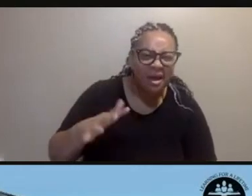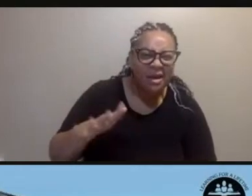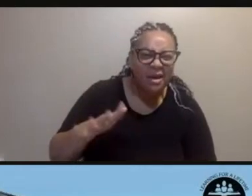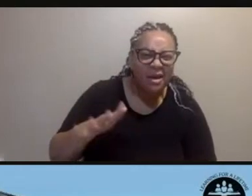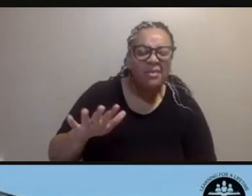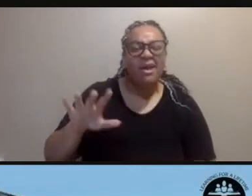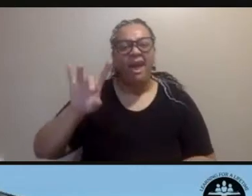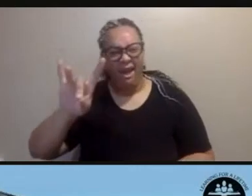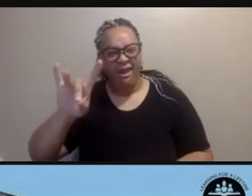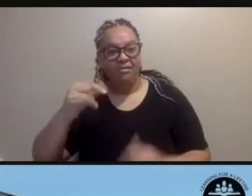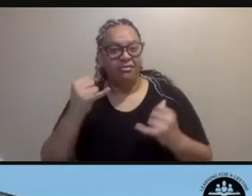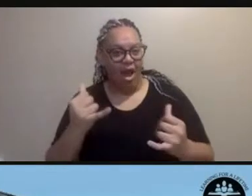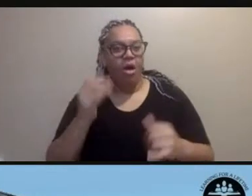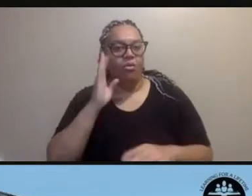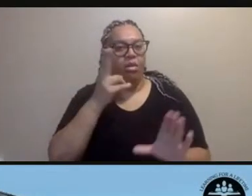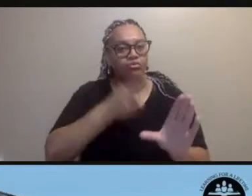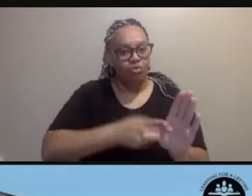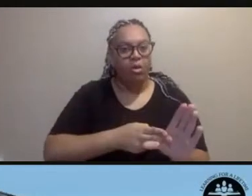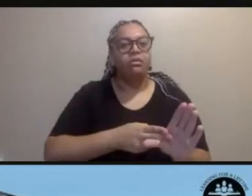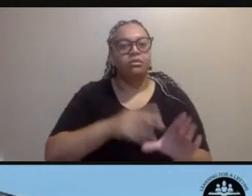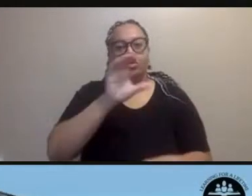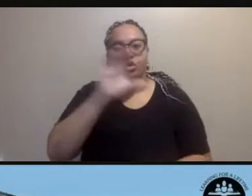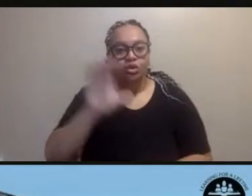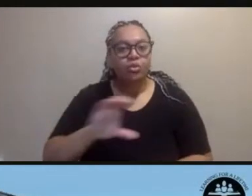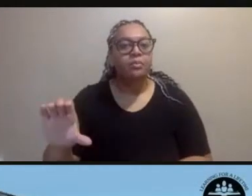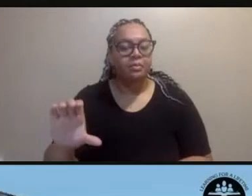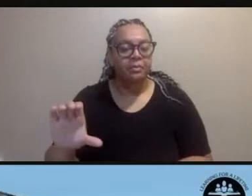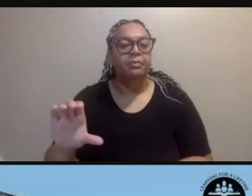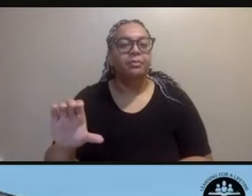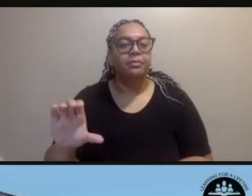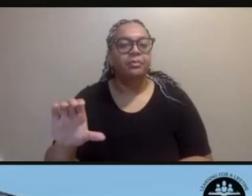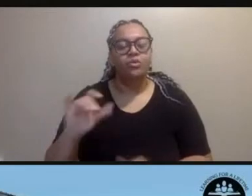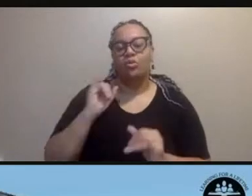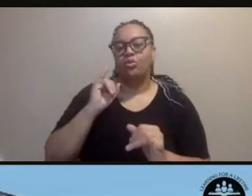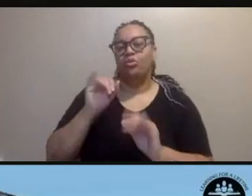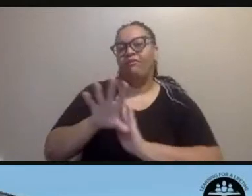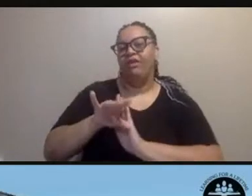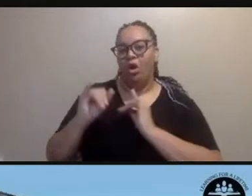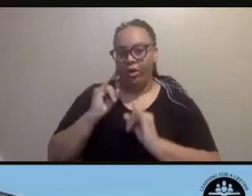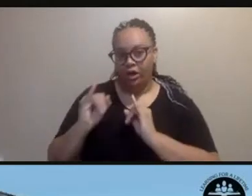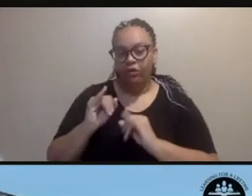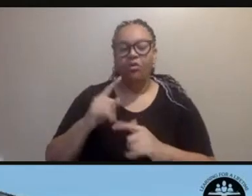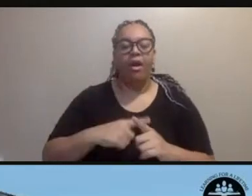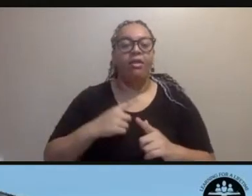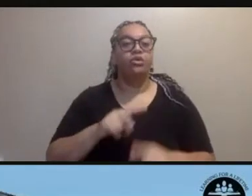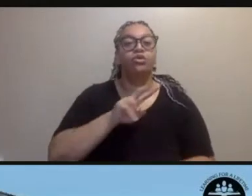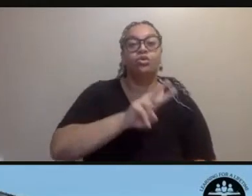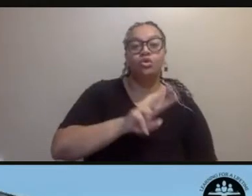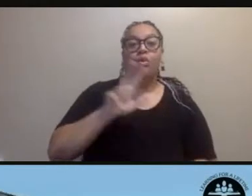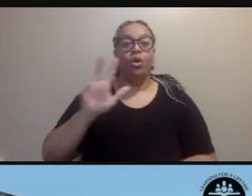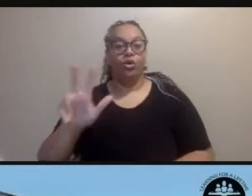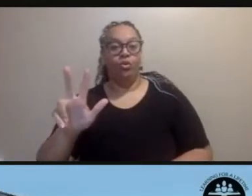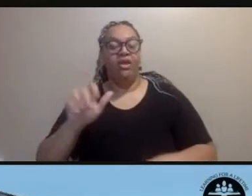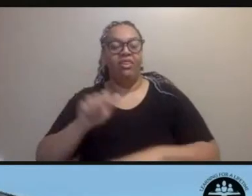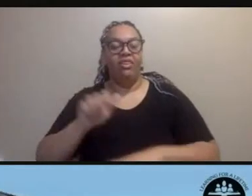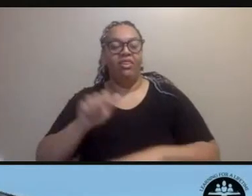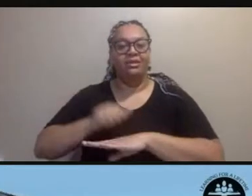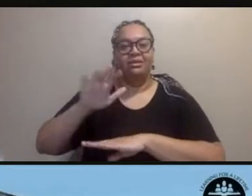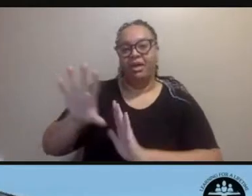SO WE HAVE TEN CANDIDATES SEVEN